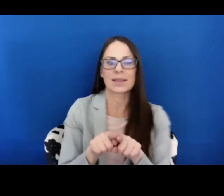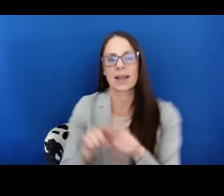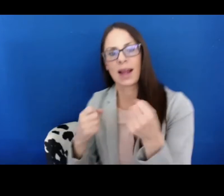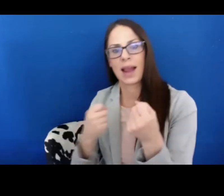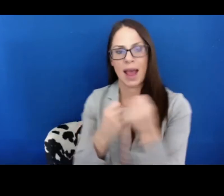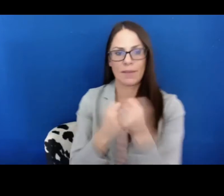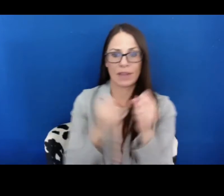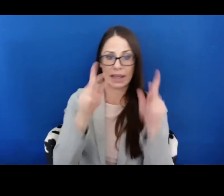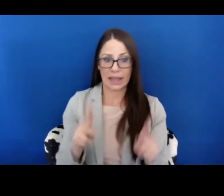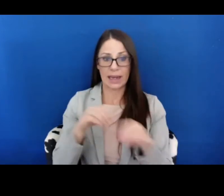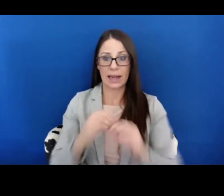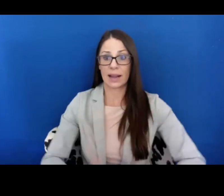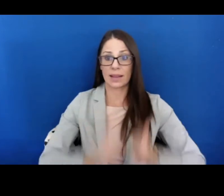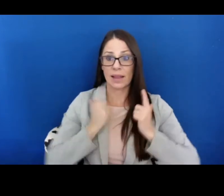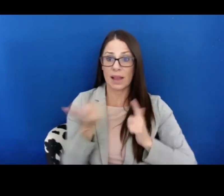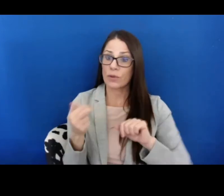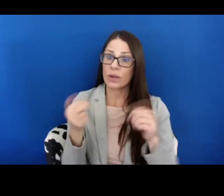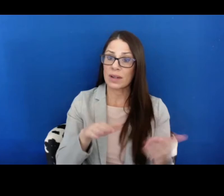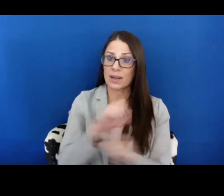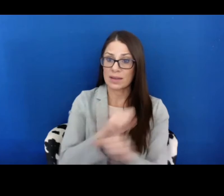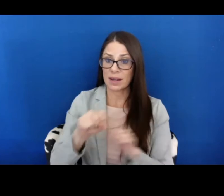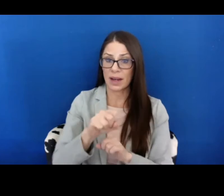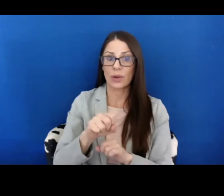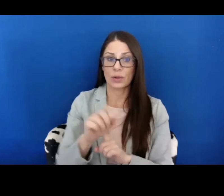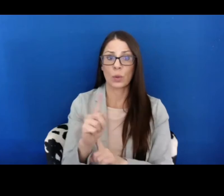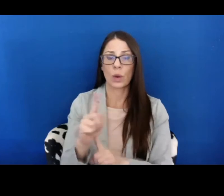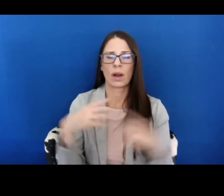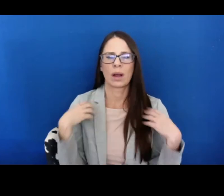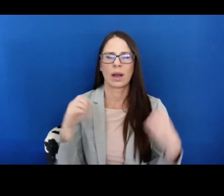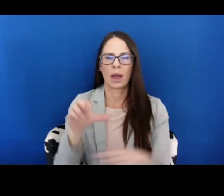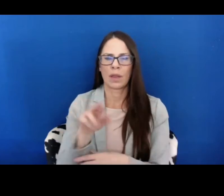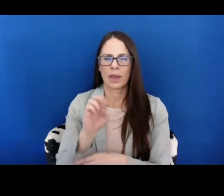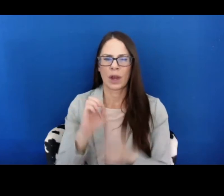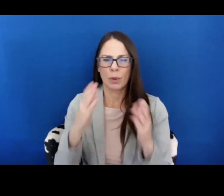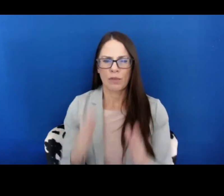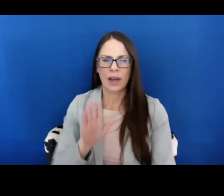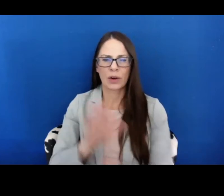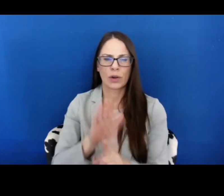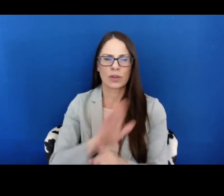or death scenarios in which health care provider attitudes and systemically ageless practices